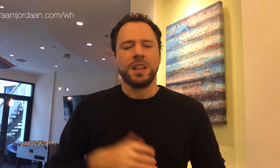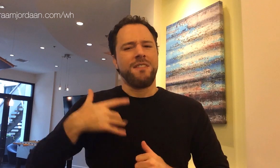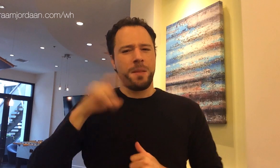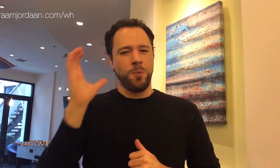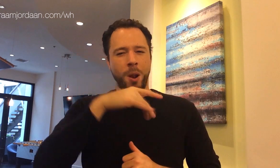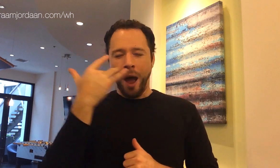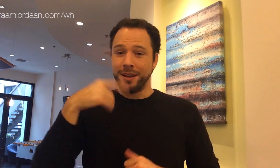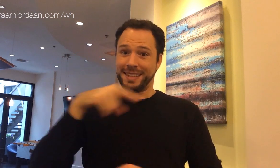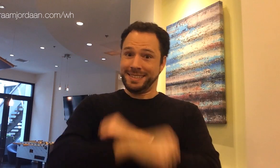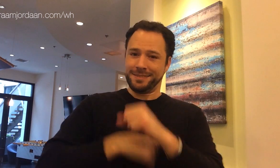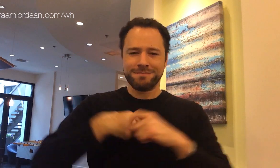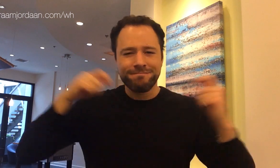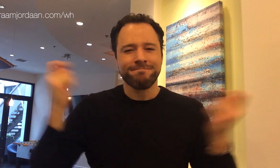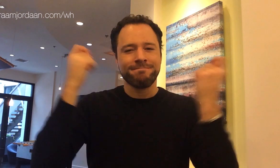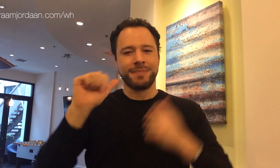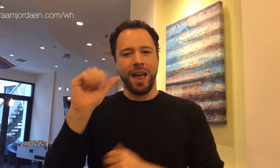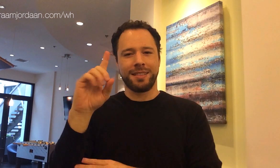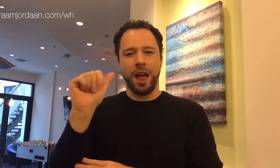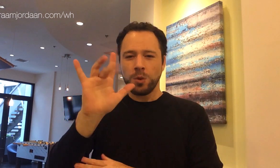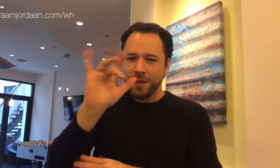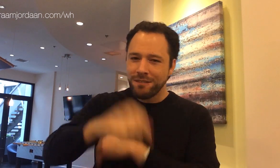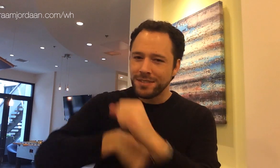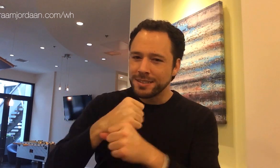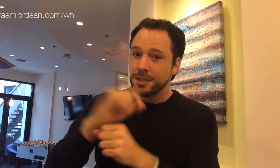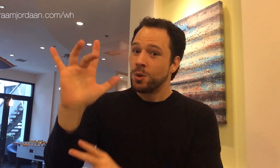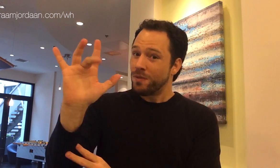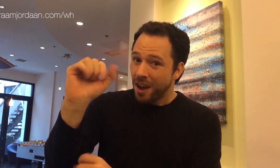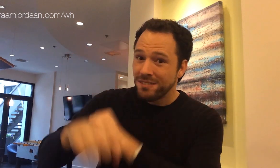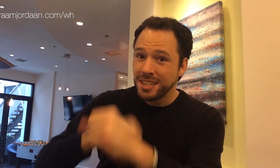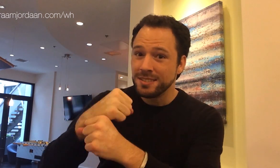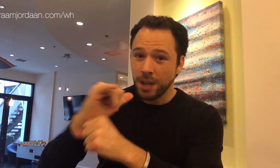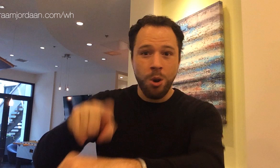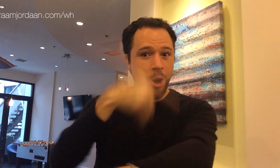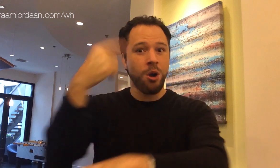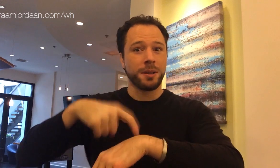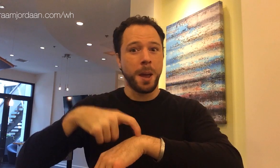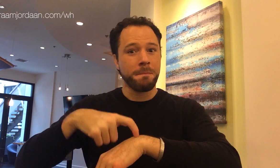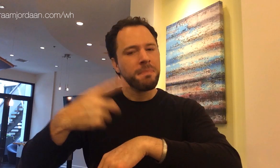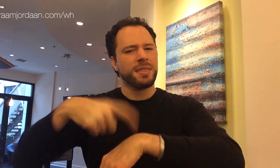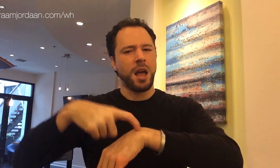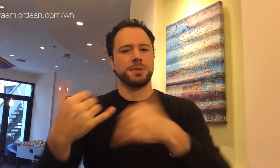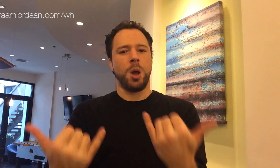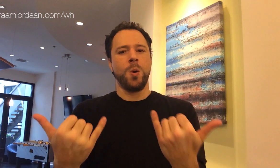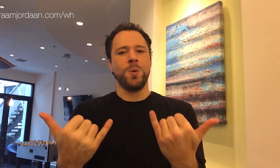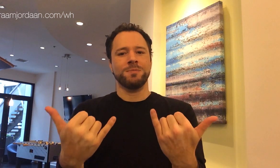It felt strange to me because this year we celebrated the 25th year of ADA (Americans with Disabilities Act). Twenty five years is a long time and the time is now.